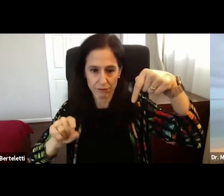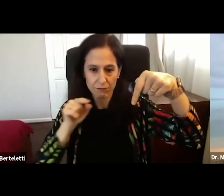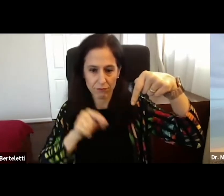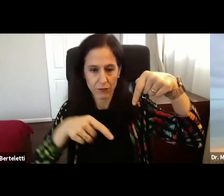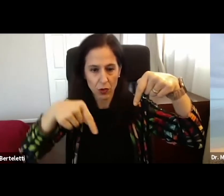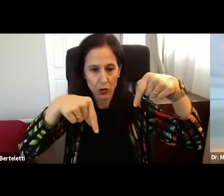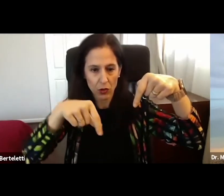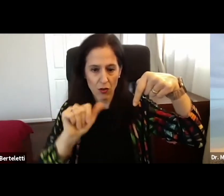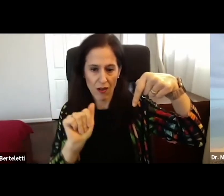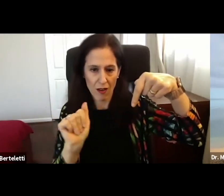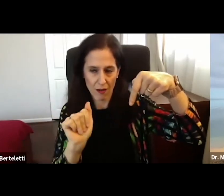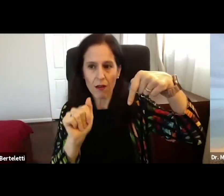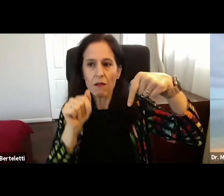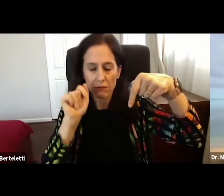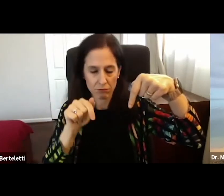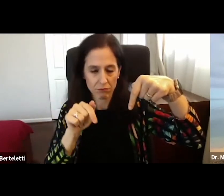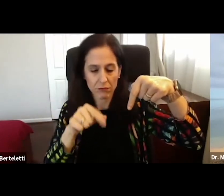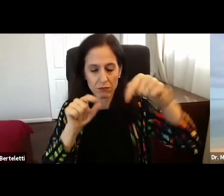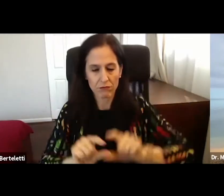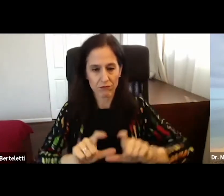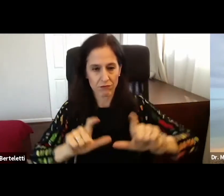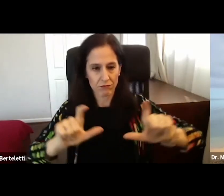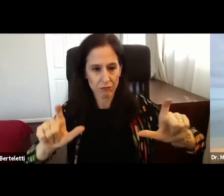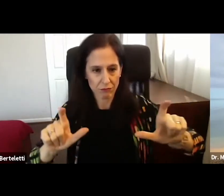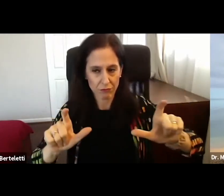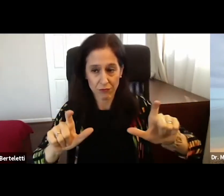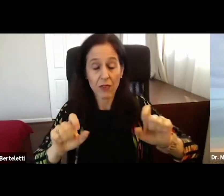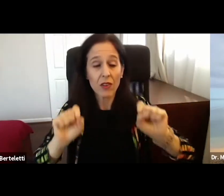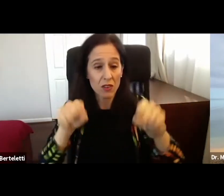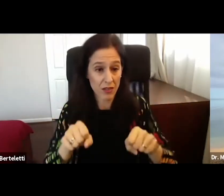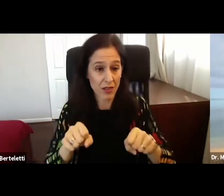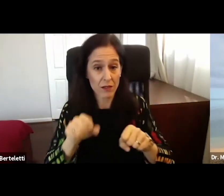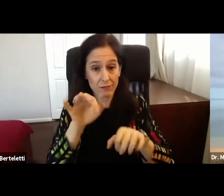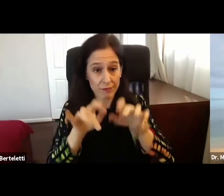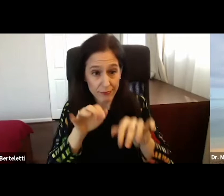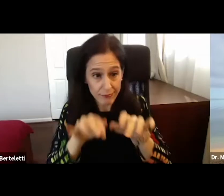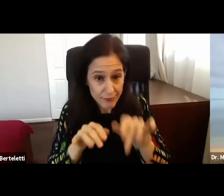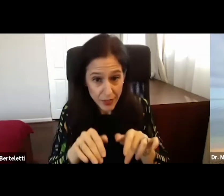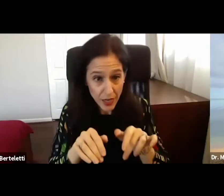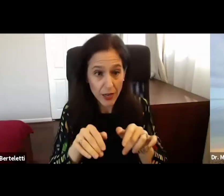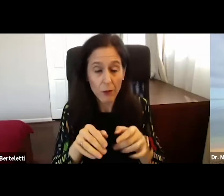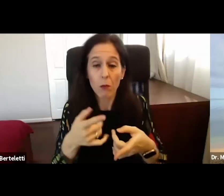you should see below there's a q and a button so you can click on that and